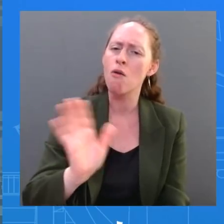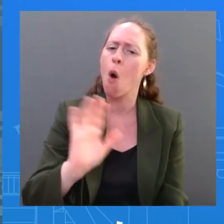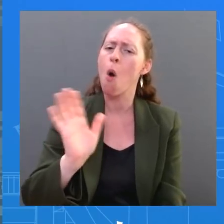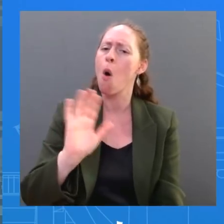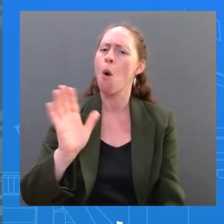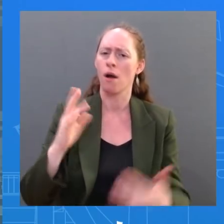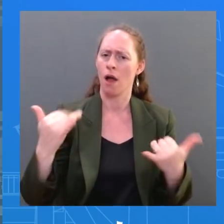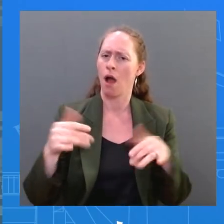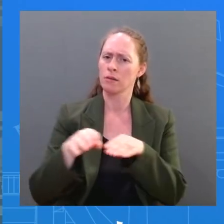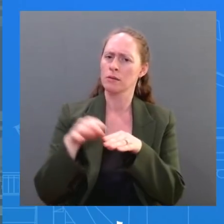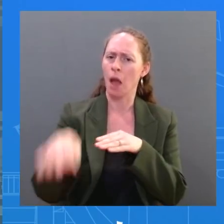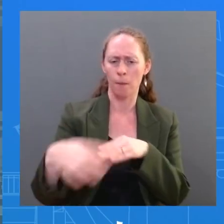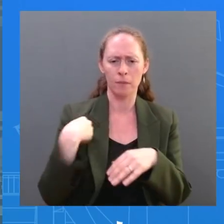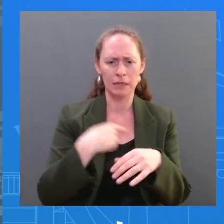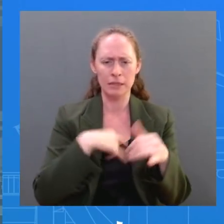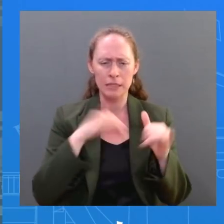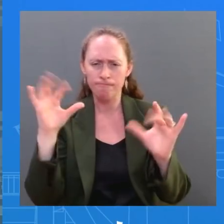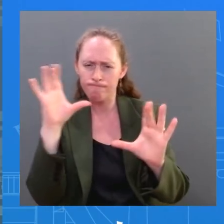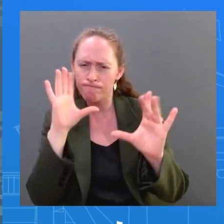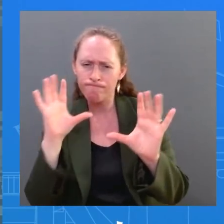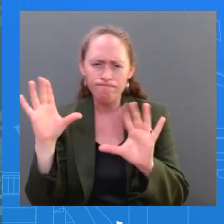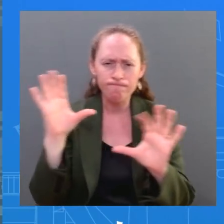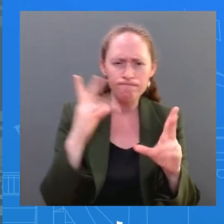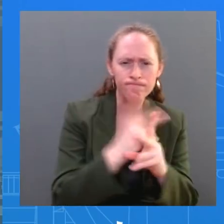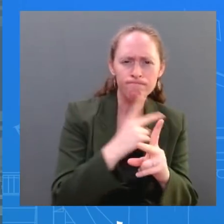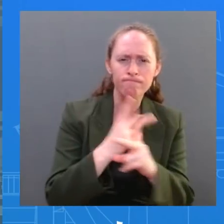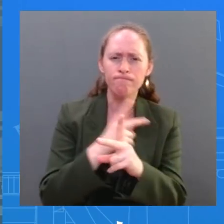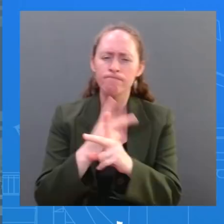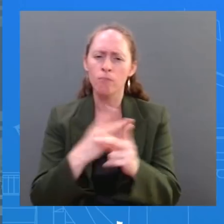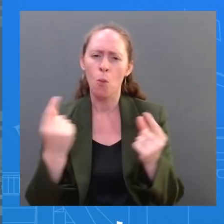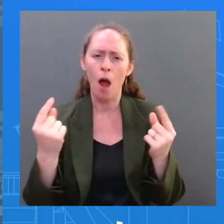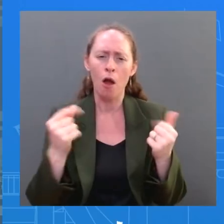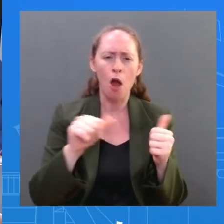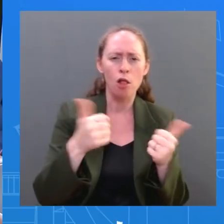that are legally appropriate. The Press: I have another question about privacy.